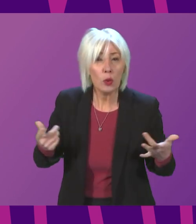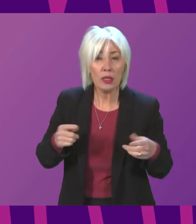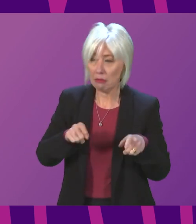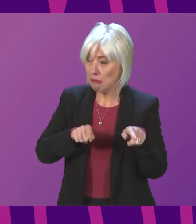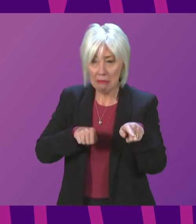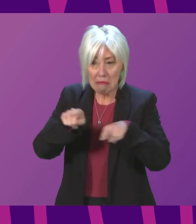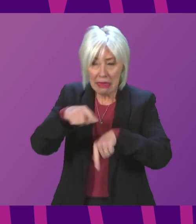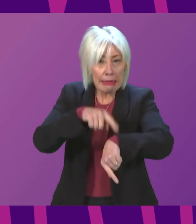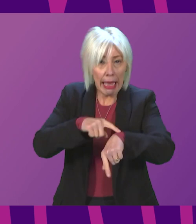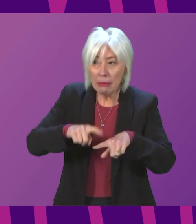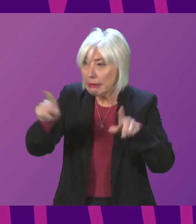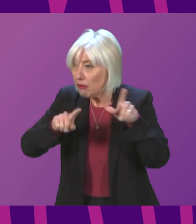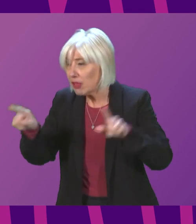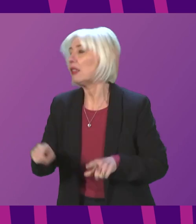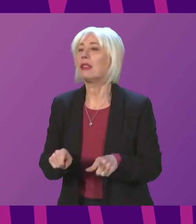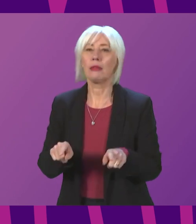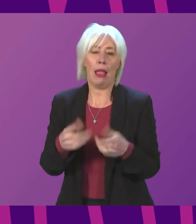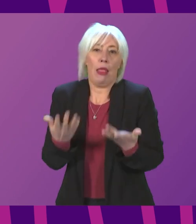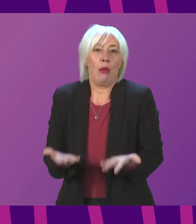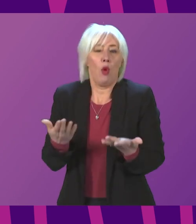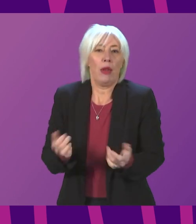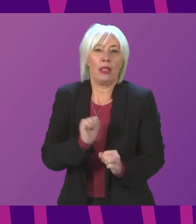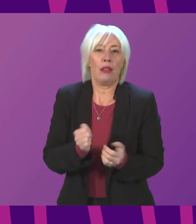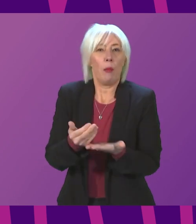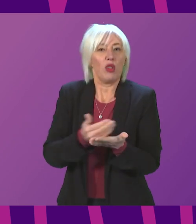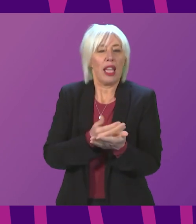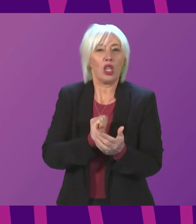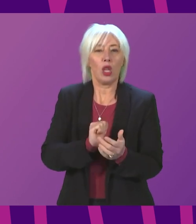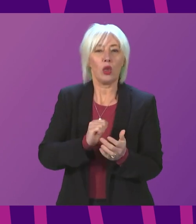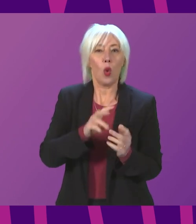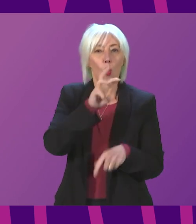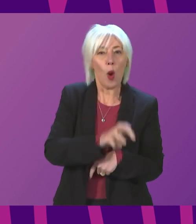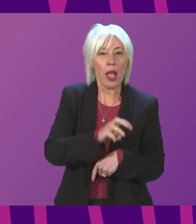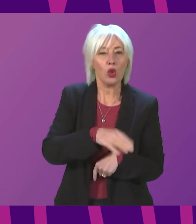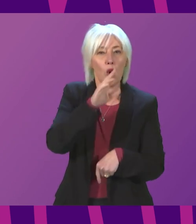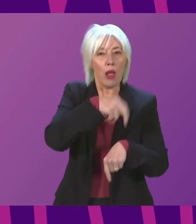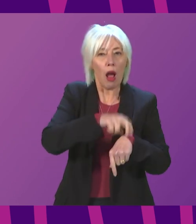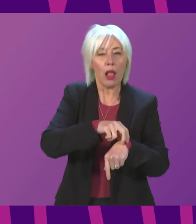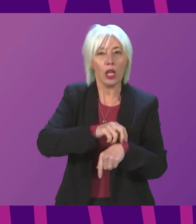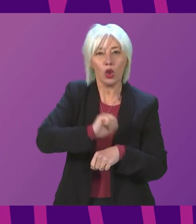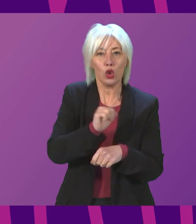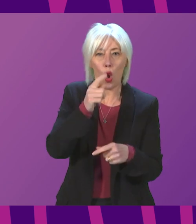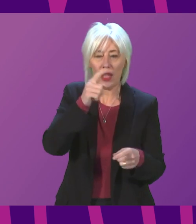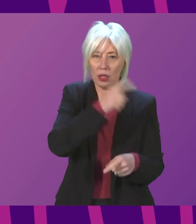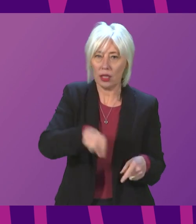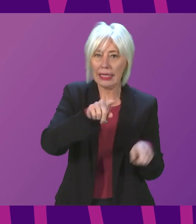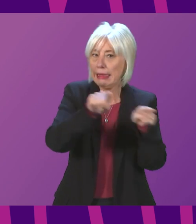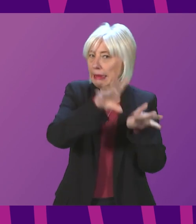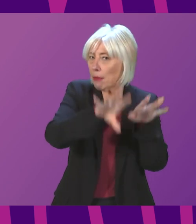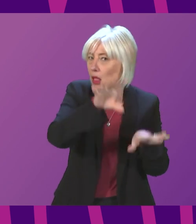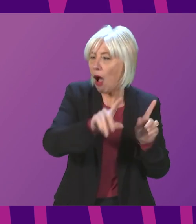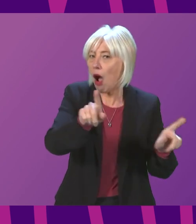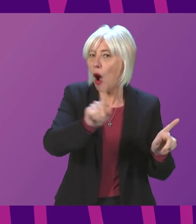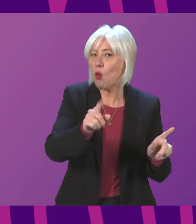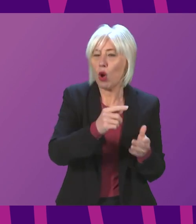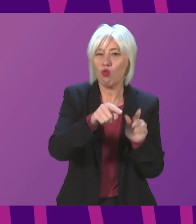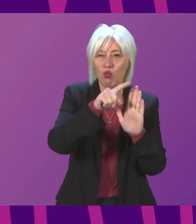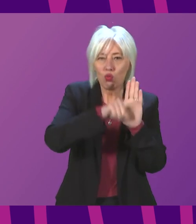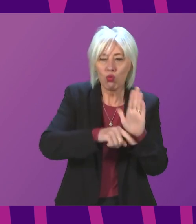now Wales, Scotland and Northern Ireland are in similar positions, with restrictions on